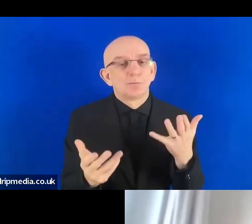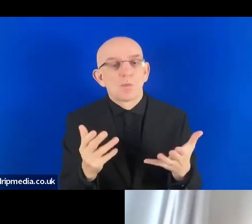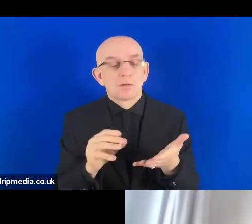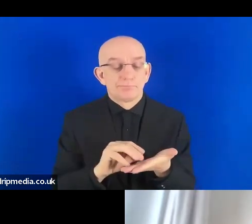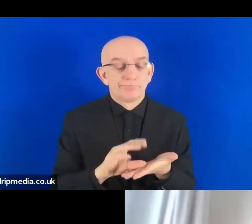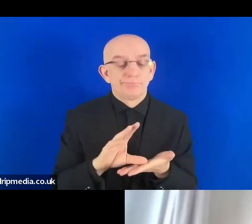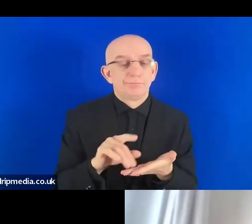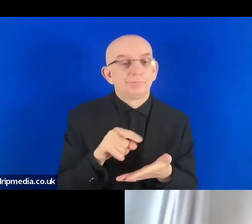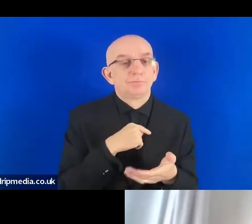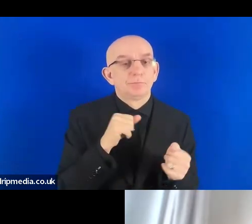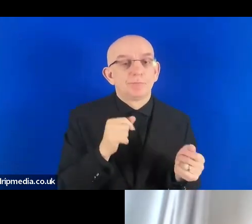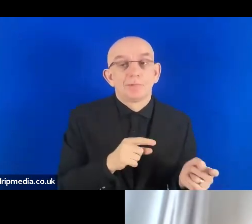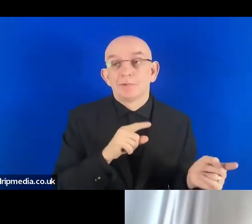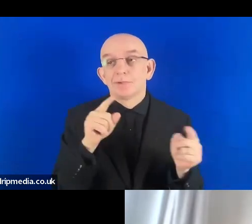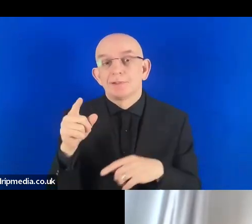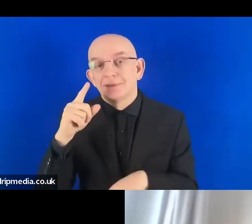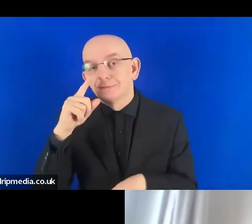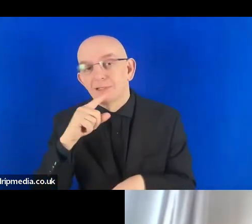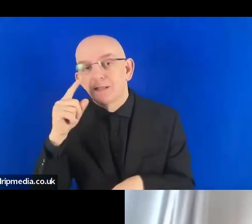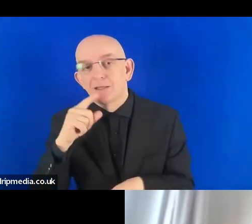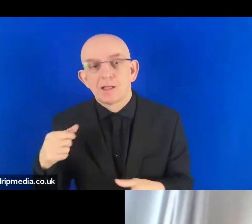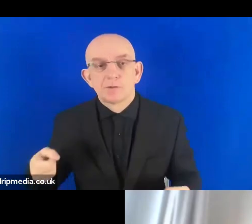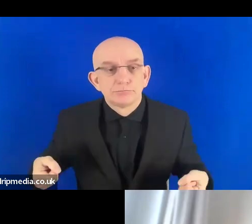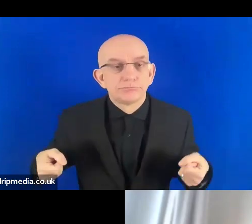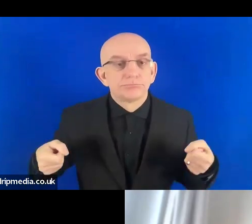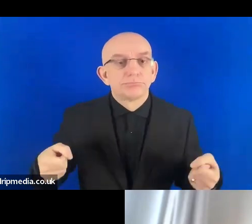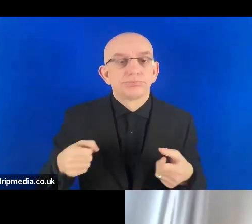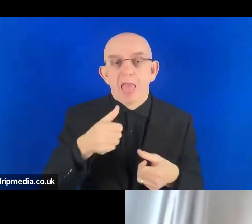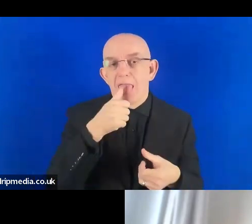everyone and make sure everyone gets refunded for these expenses.